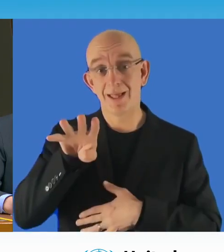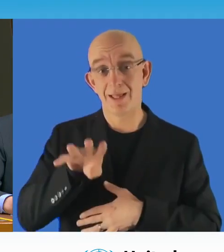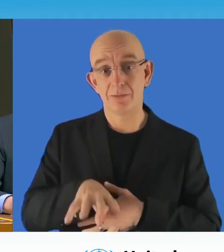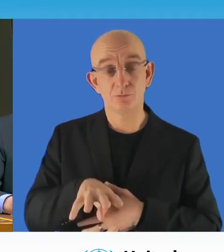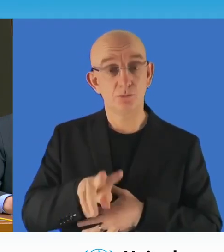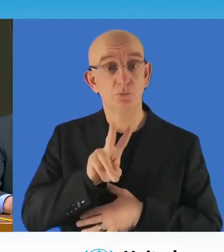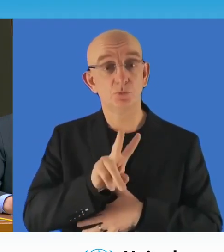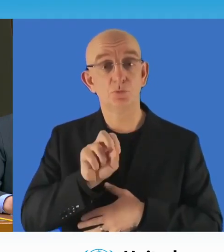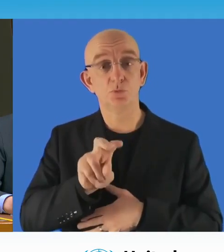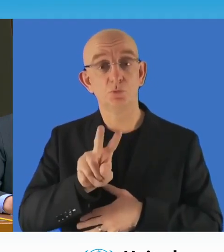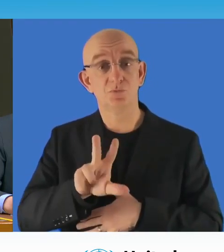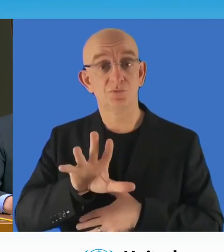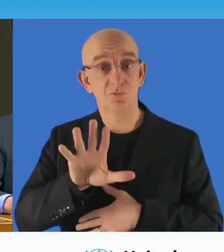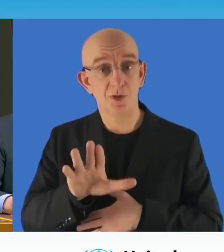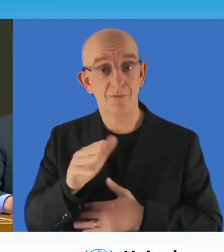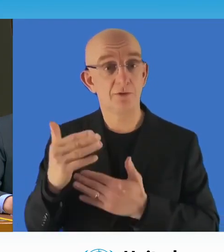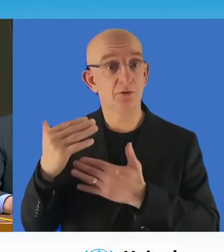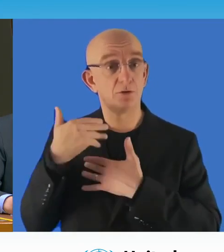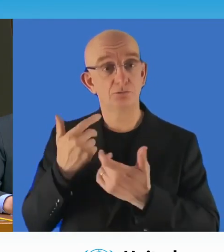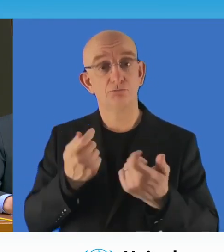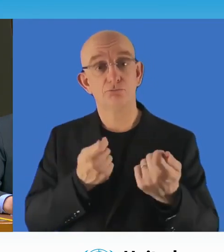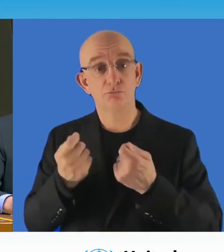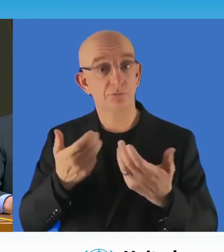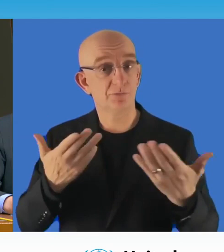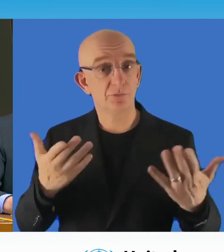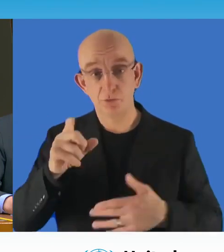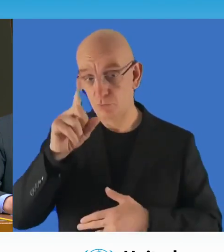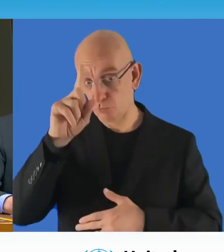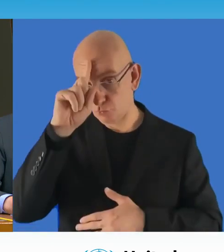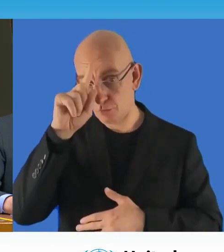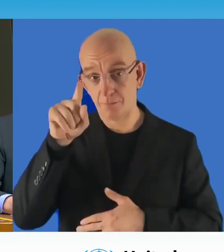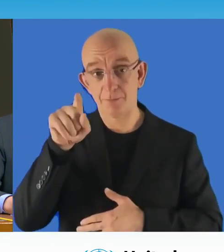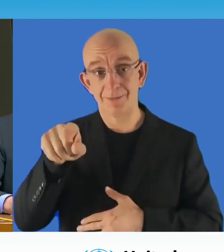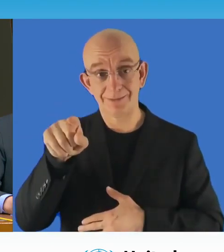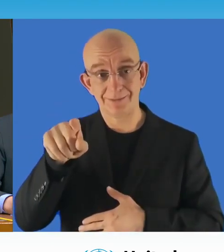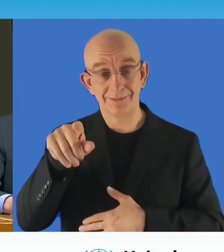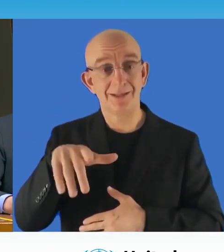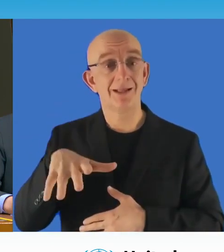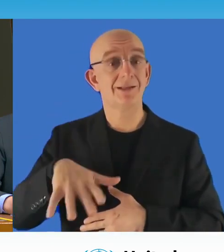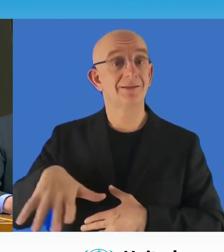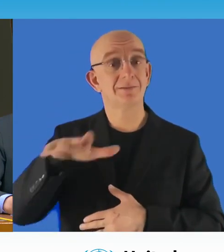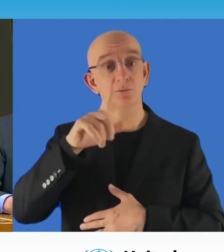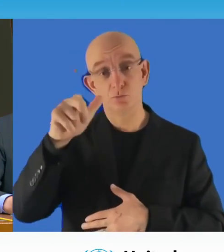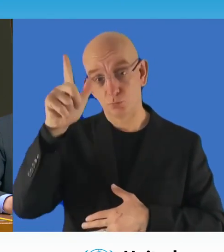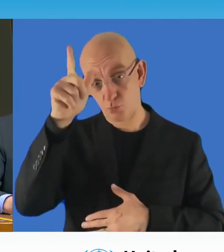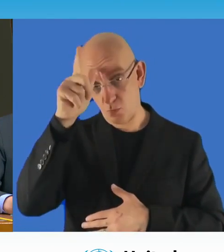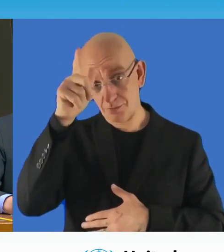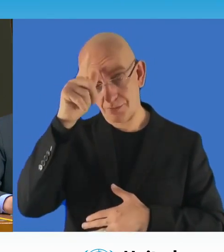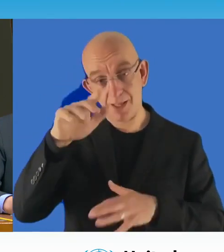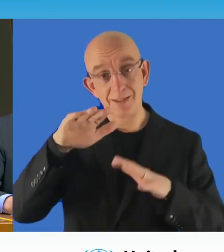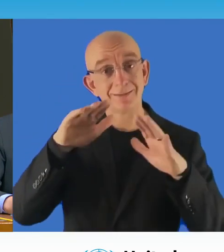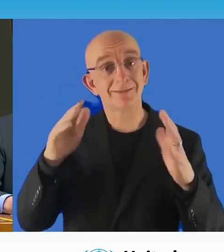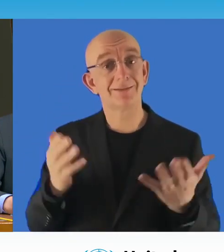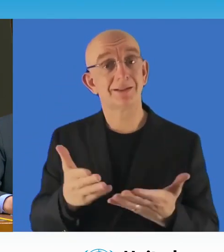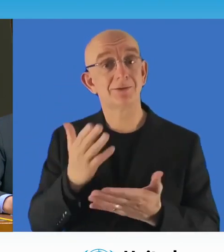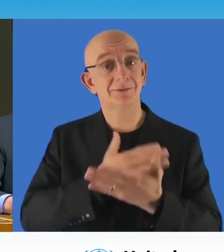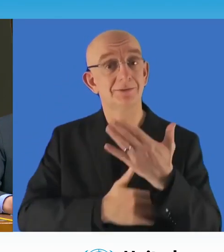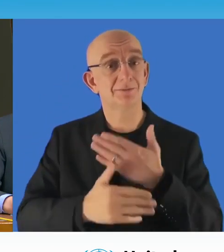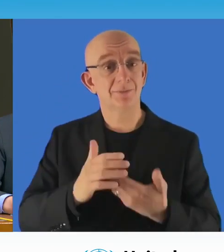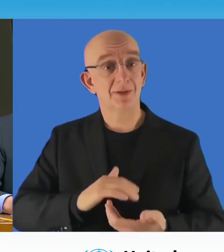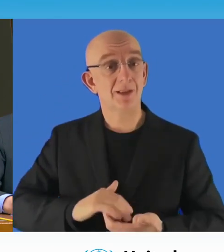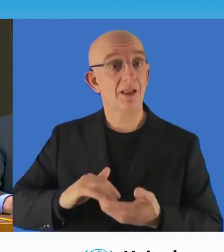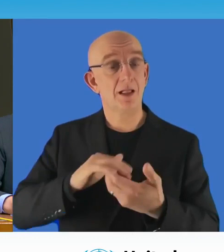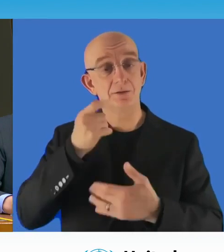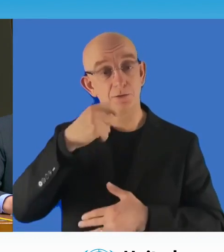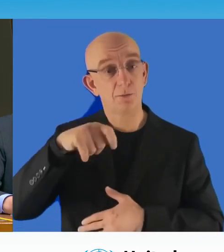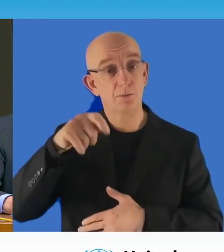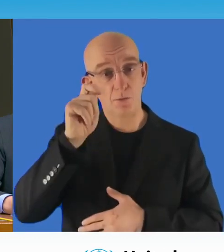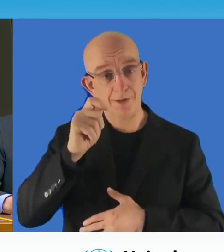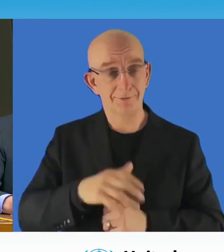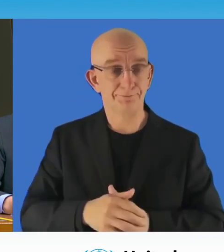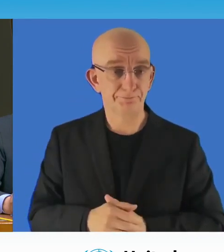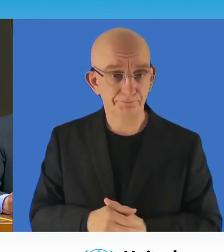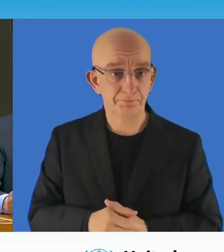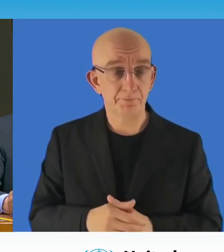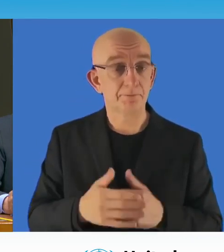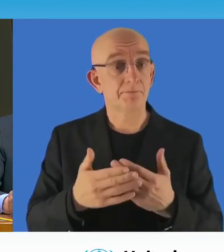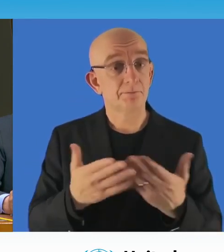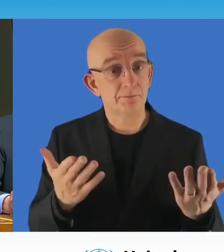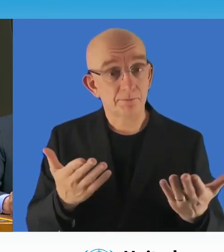disability Alliance in Berlin finally ladies and gentlemen when it comes to article 24 on education